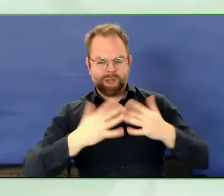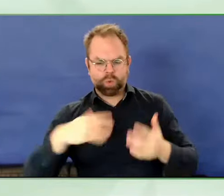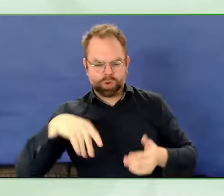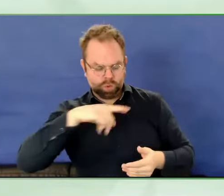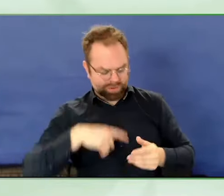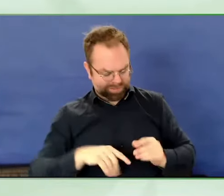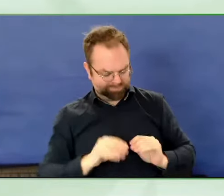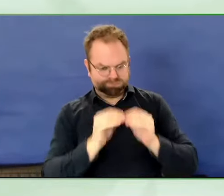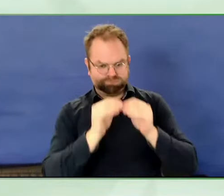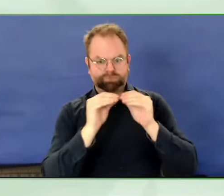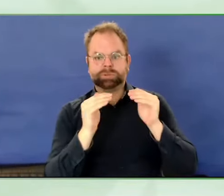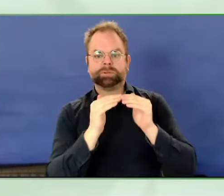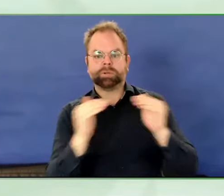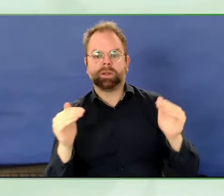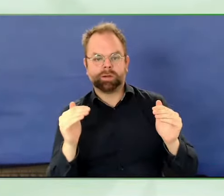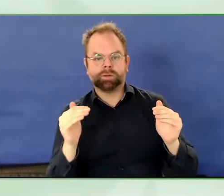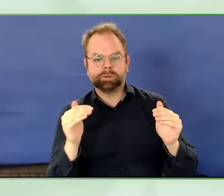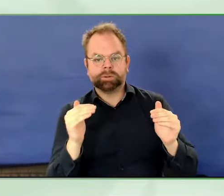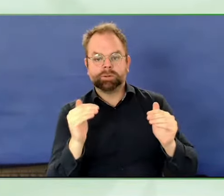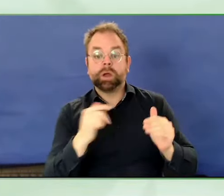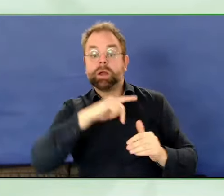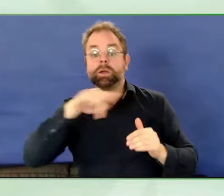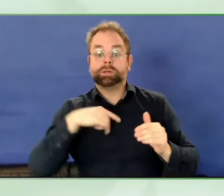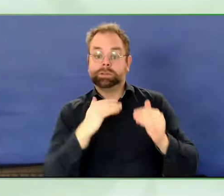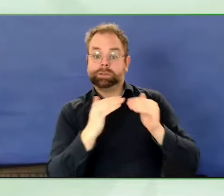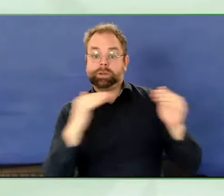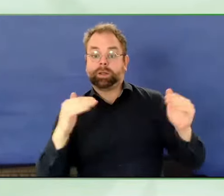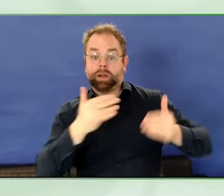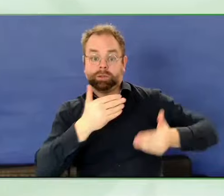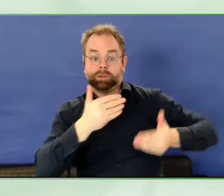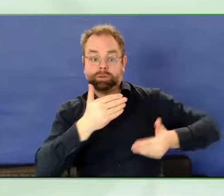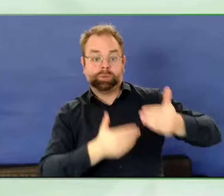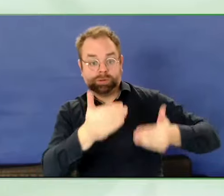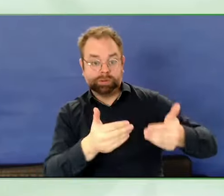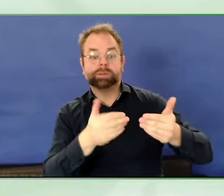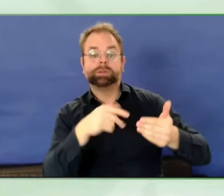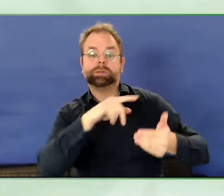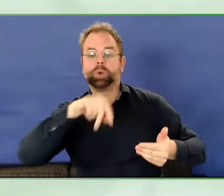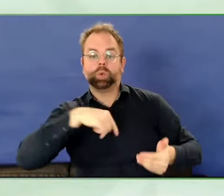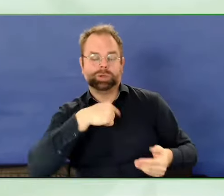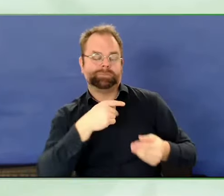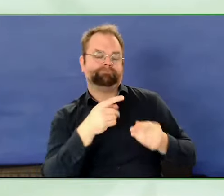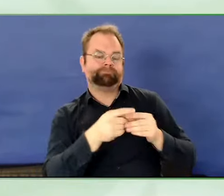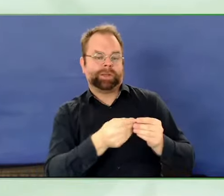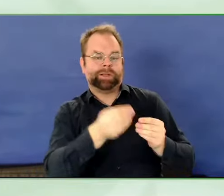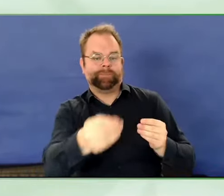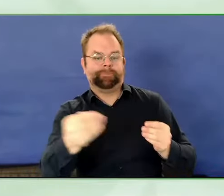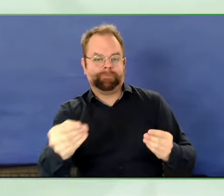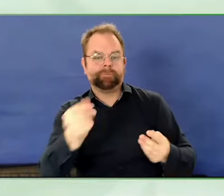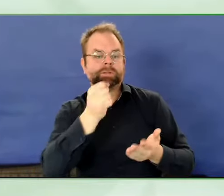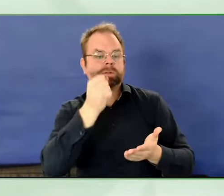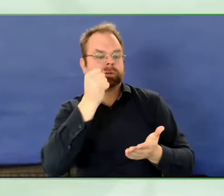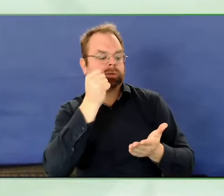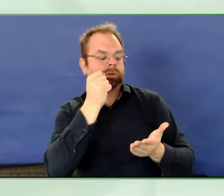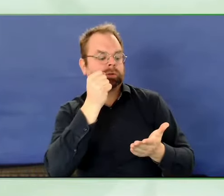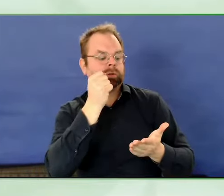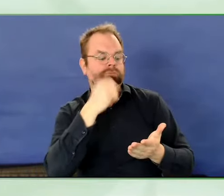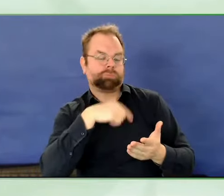Which is very key for us. Maybe I will finish it off with two small points.